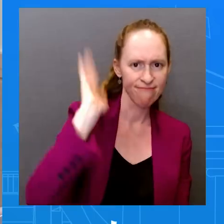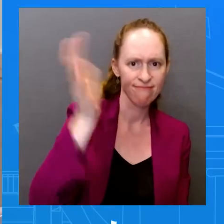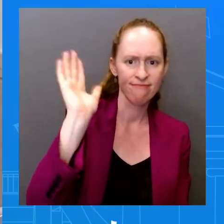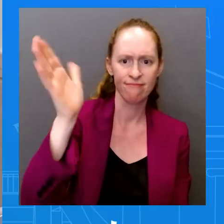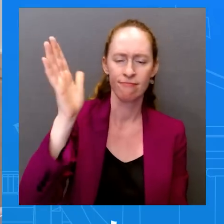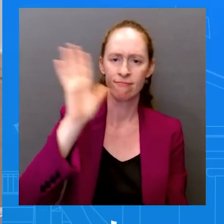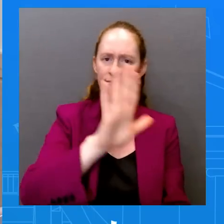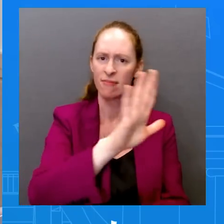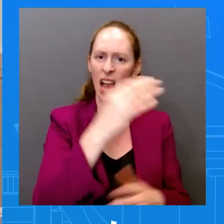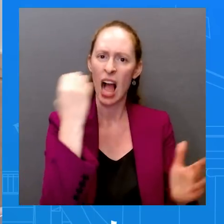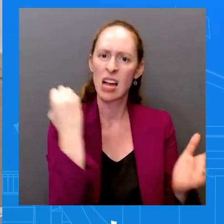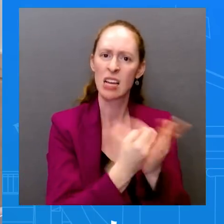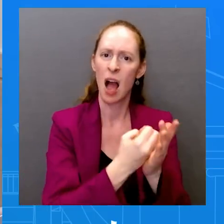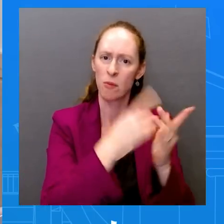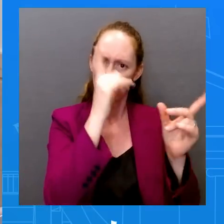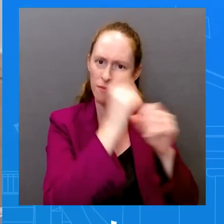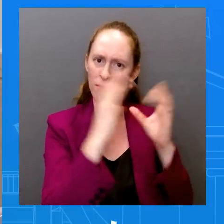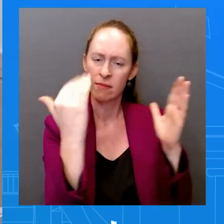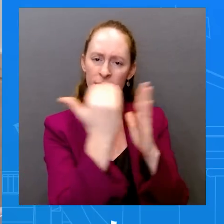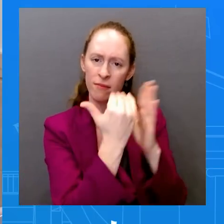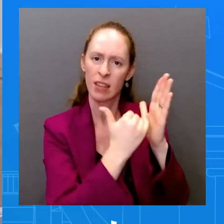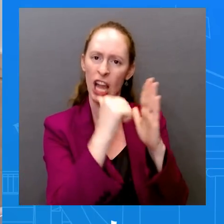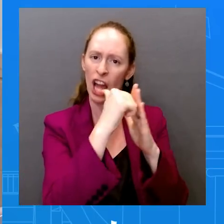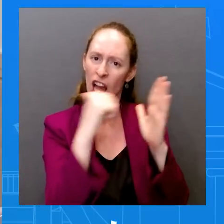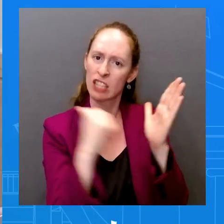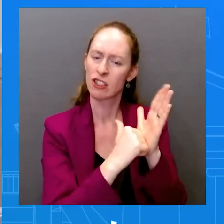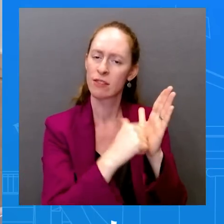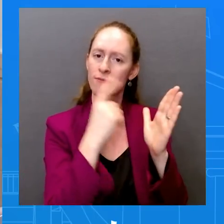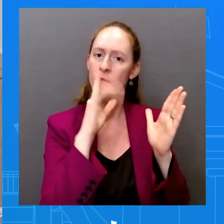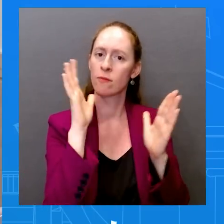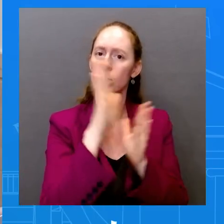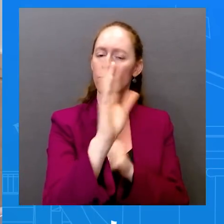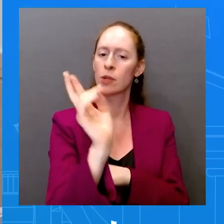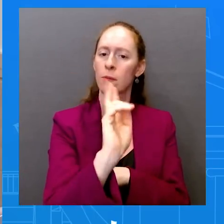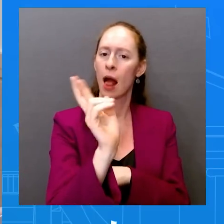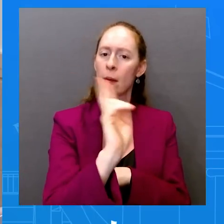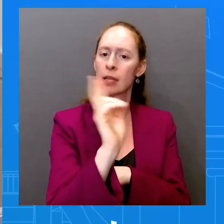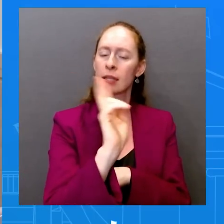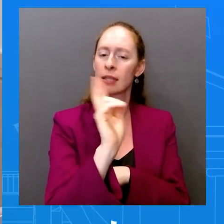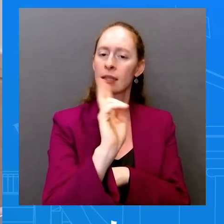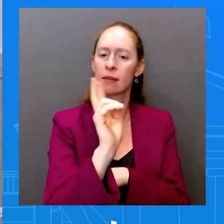to put an end to Build Back Better. Presumably, that refers to the Inflation Reduction Act.